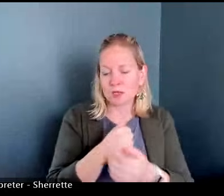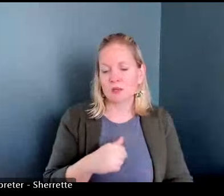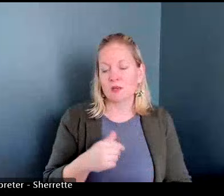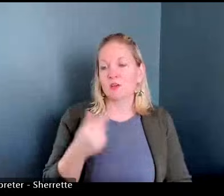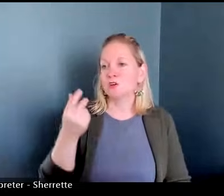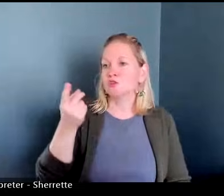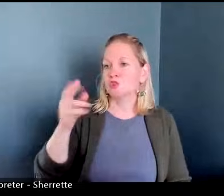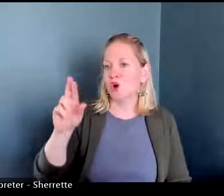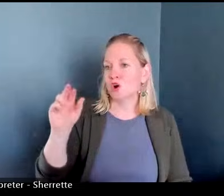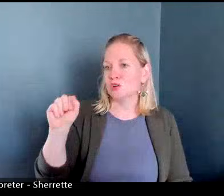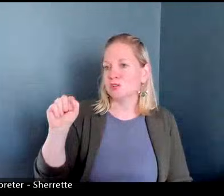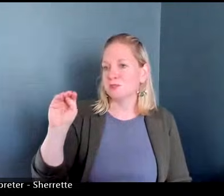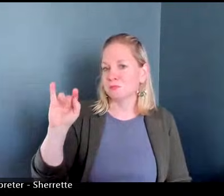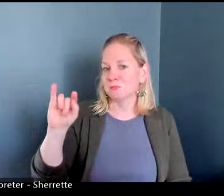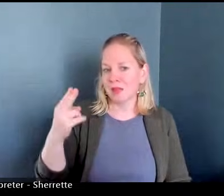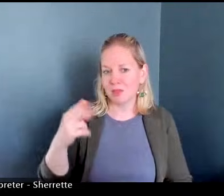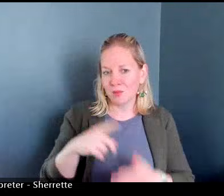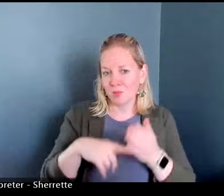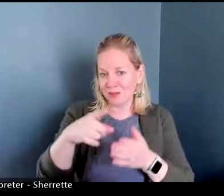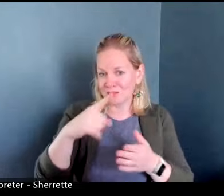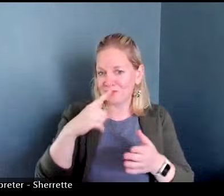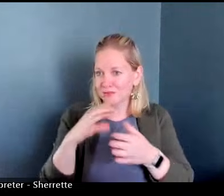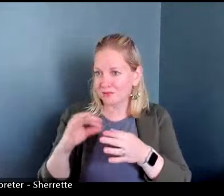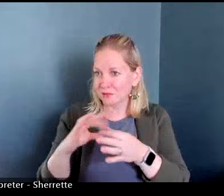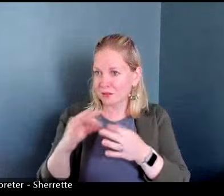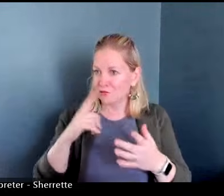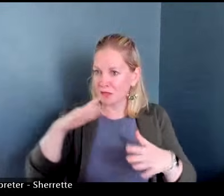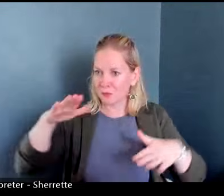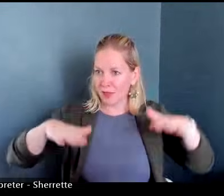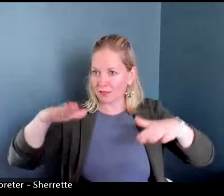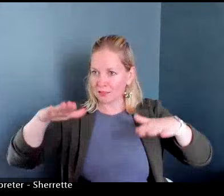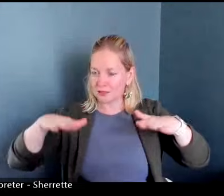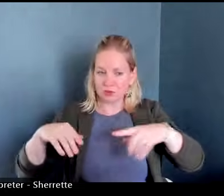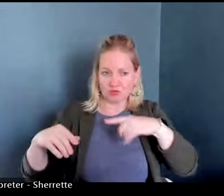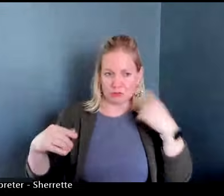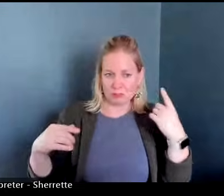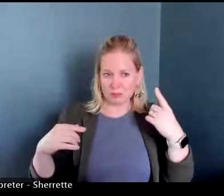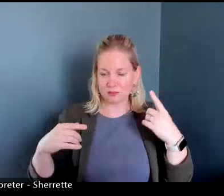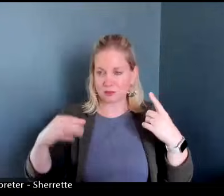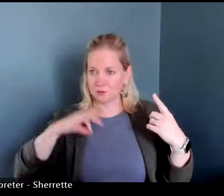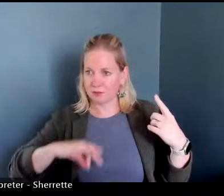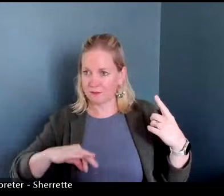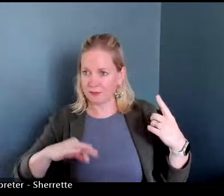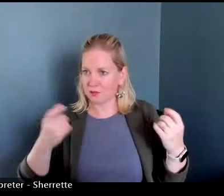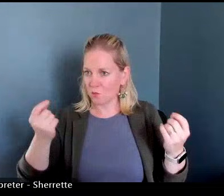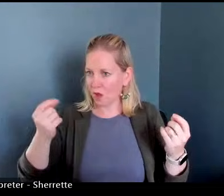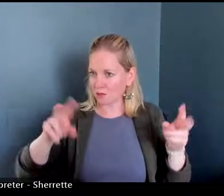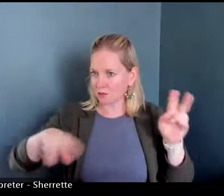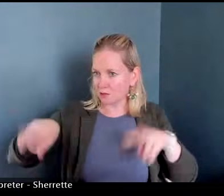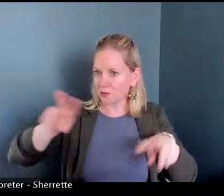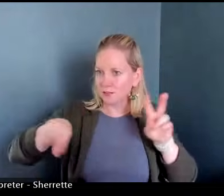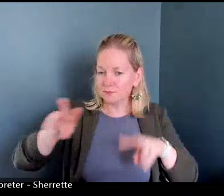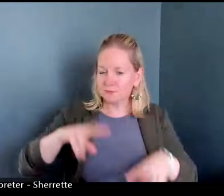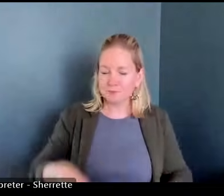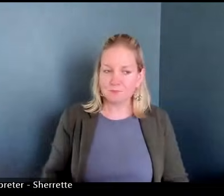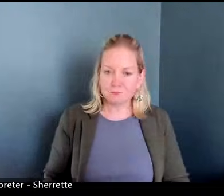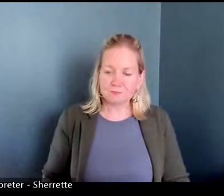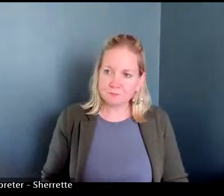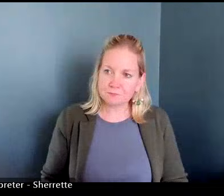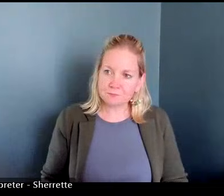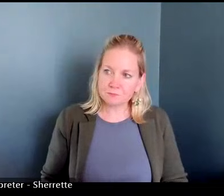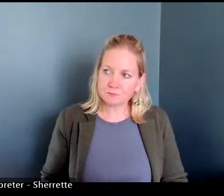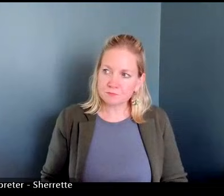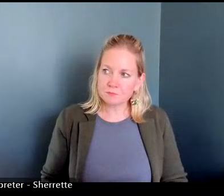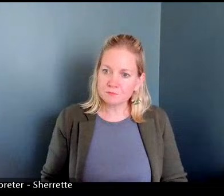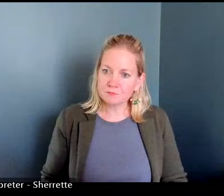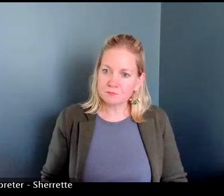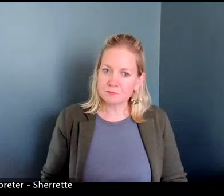the risks and rewards for it as well. But yeah, just really I've had -- I got,